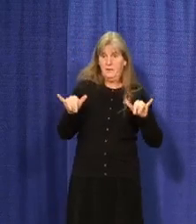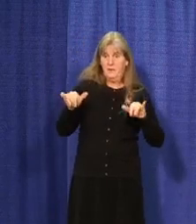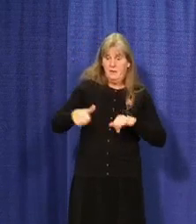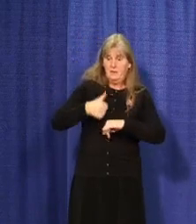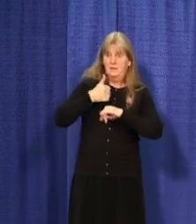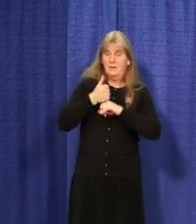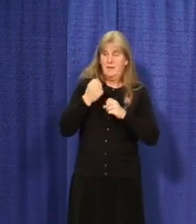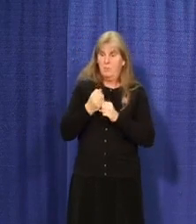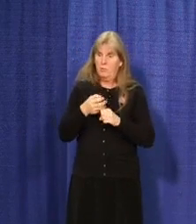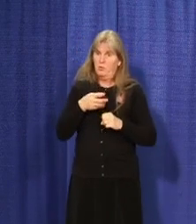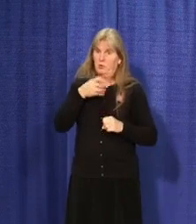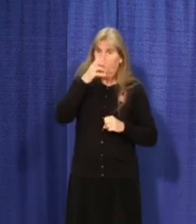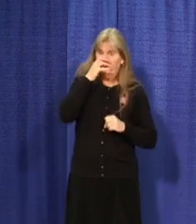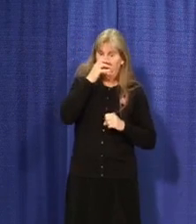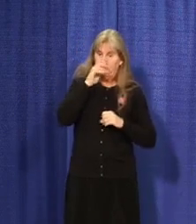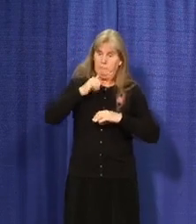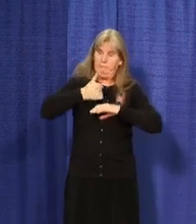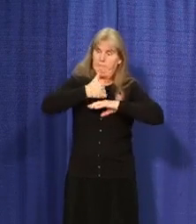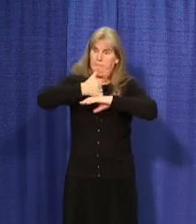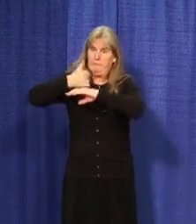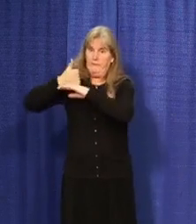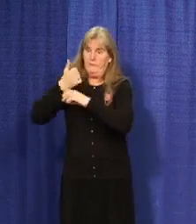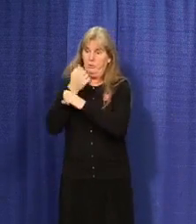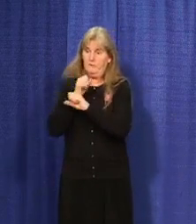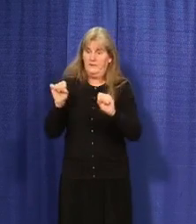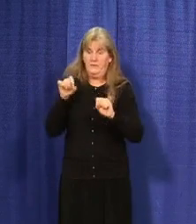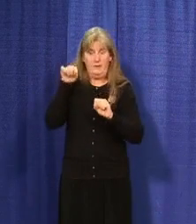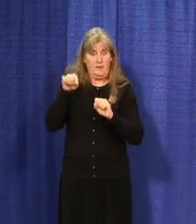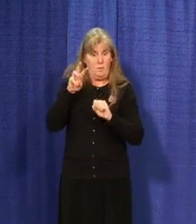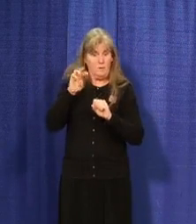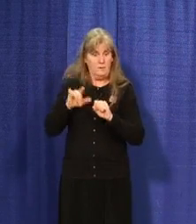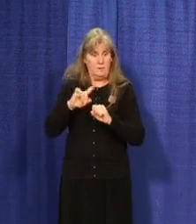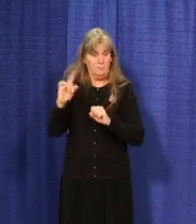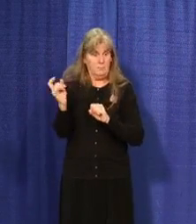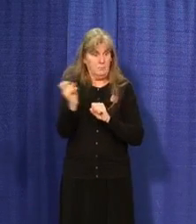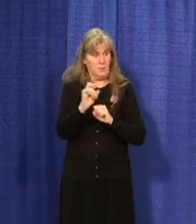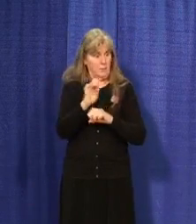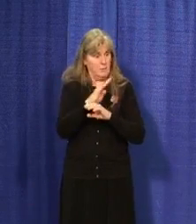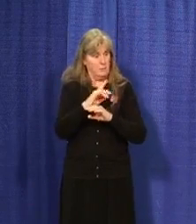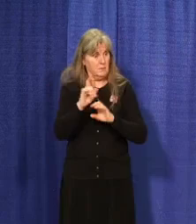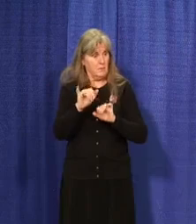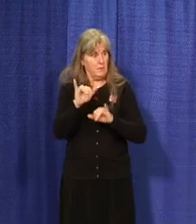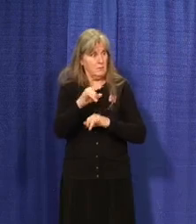measures in their safety measures?